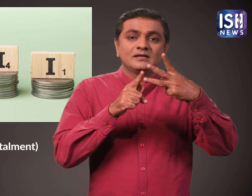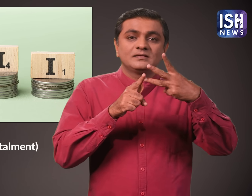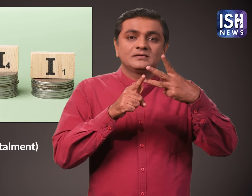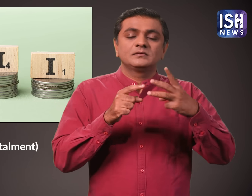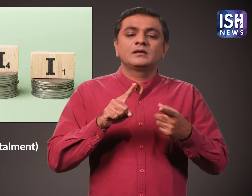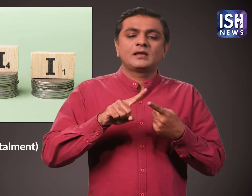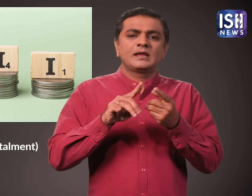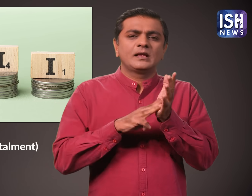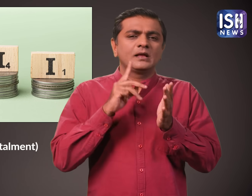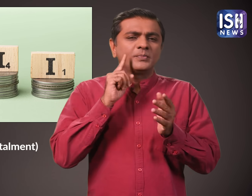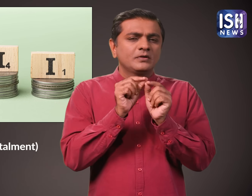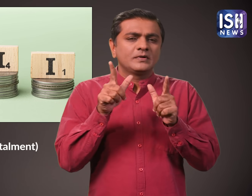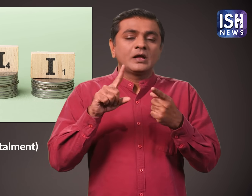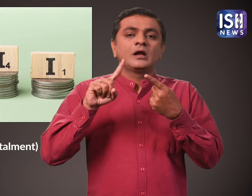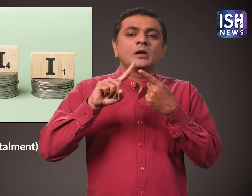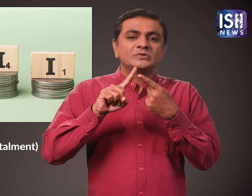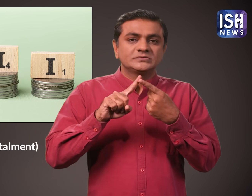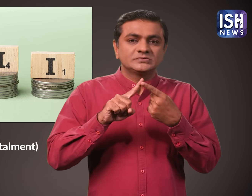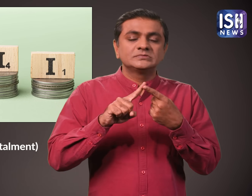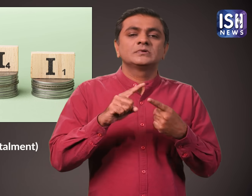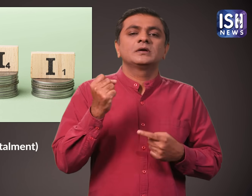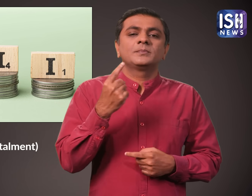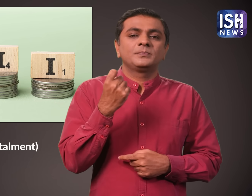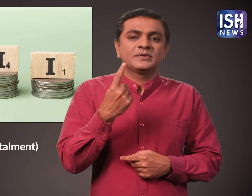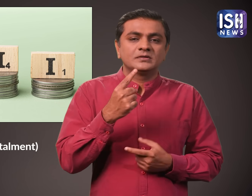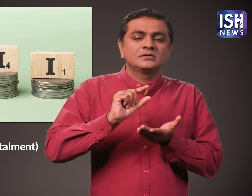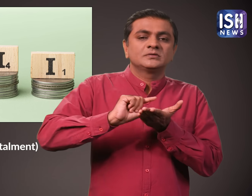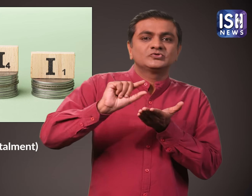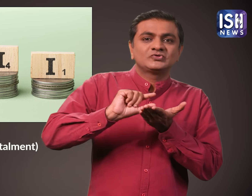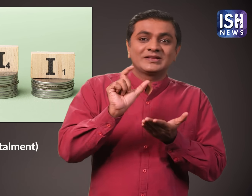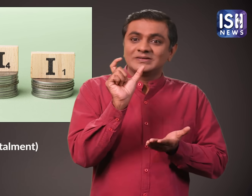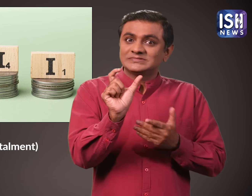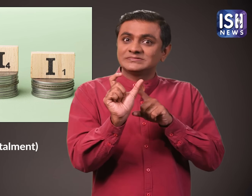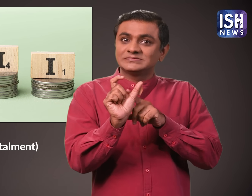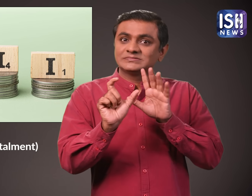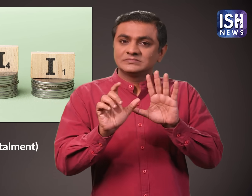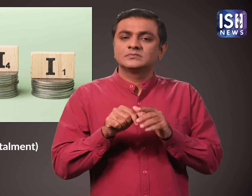3. EMI stands for Equated Monthly Installment.